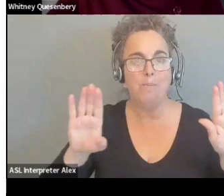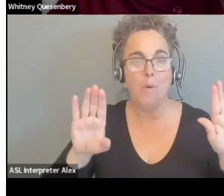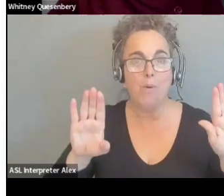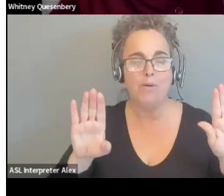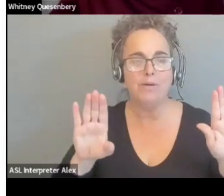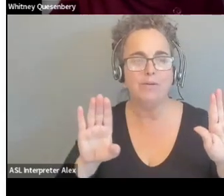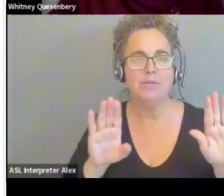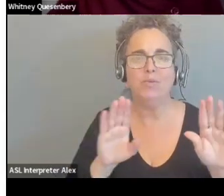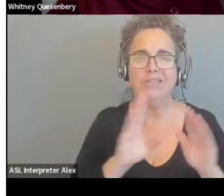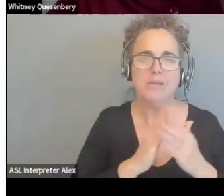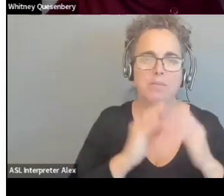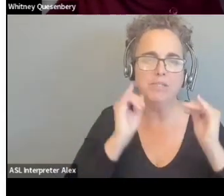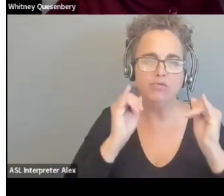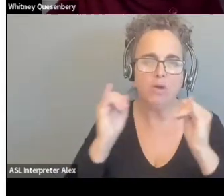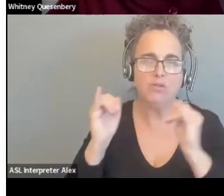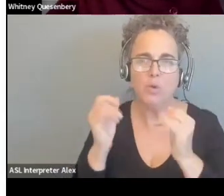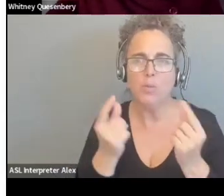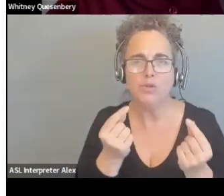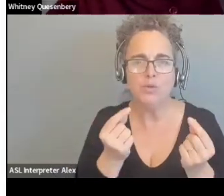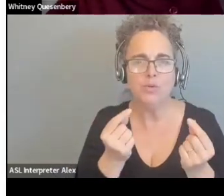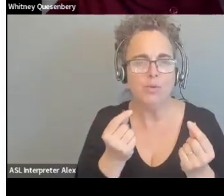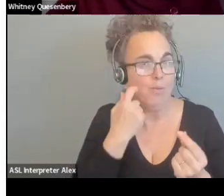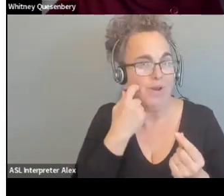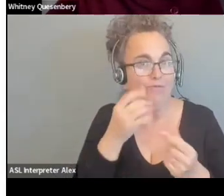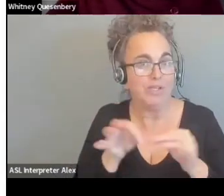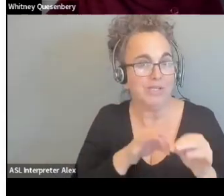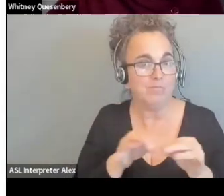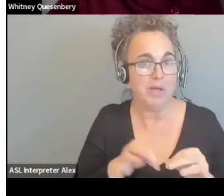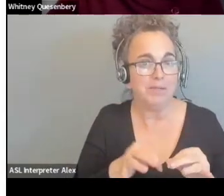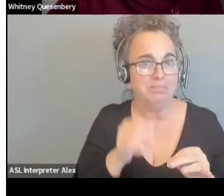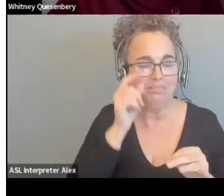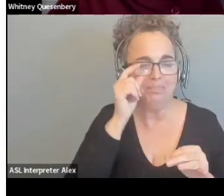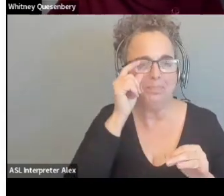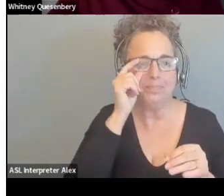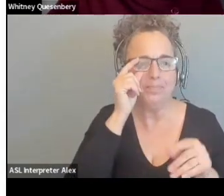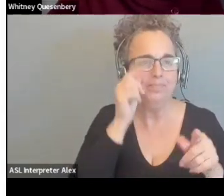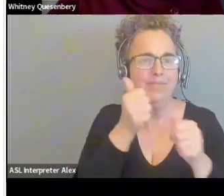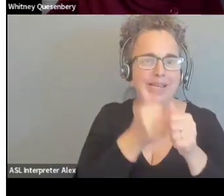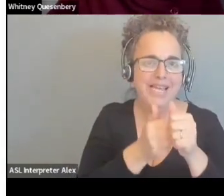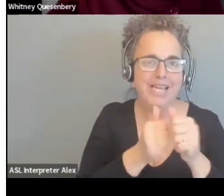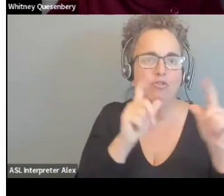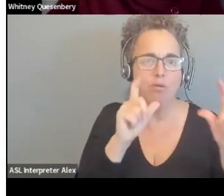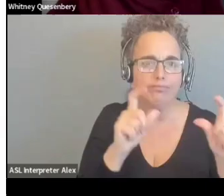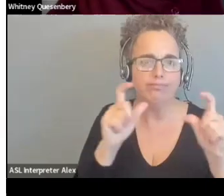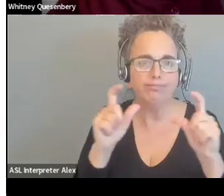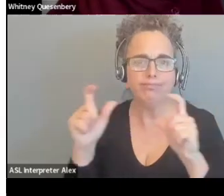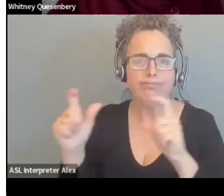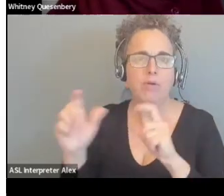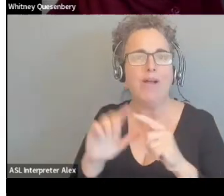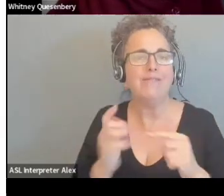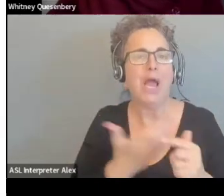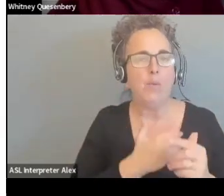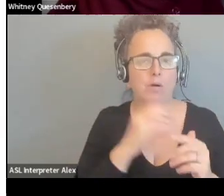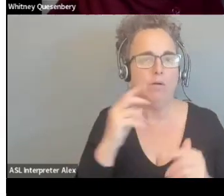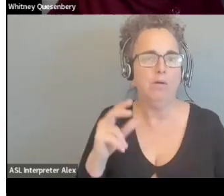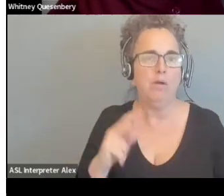what to do, which is basically what I've just said. And then each of the photographs of our personas and then barriers.